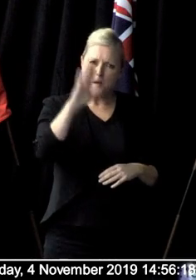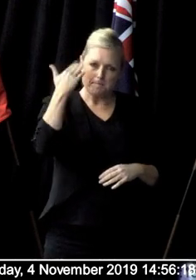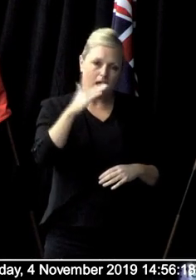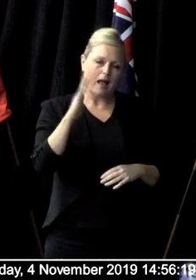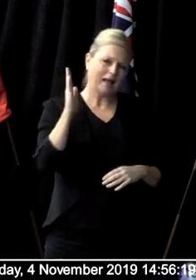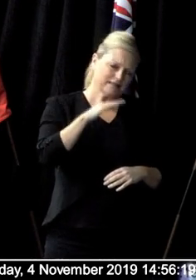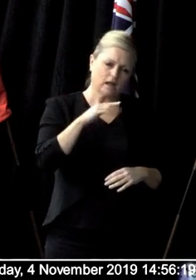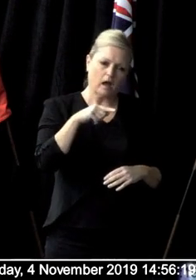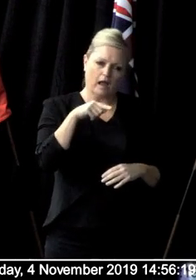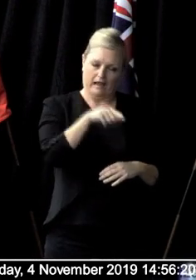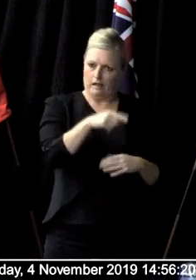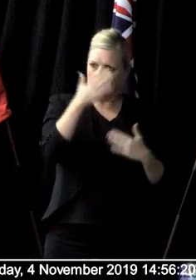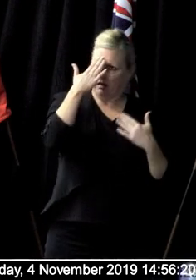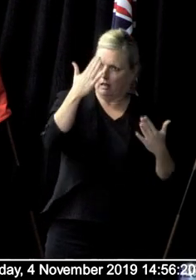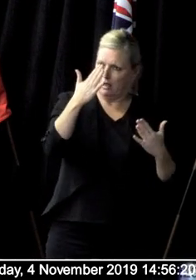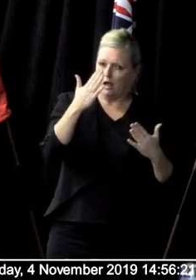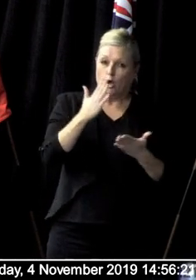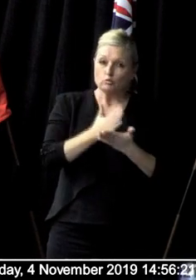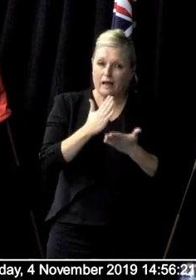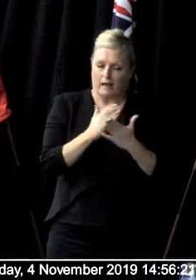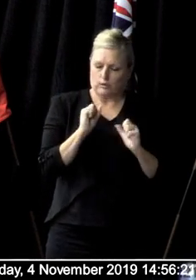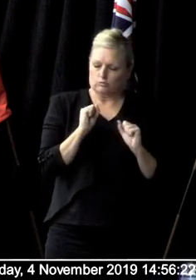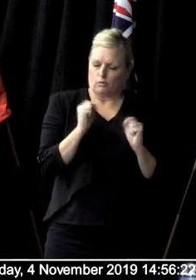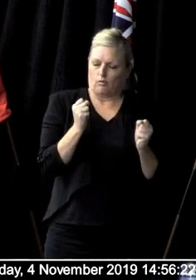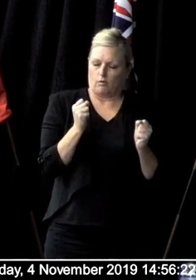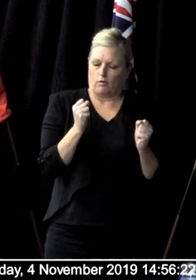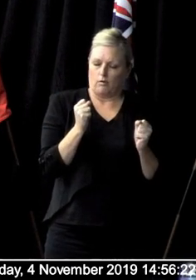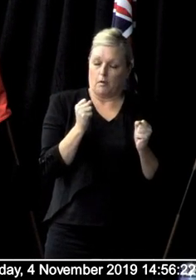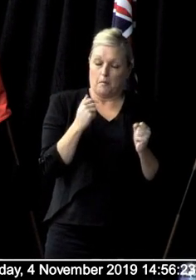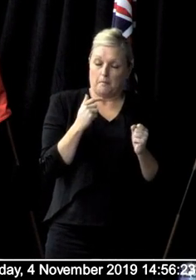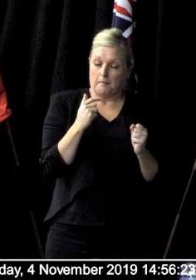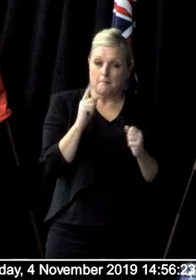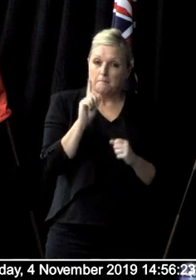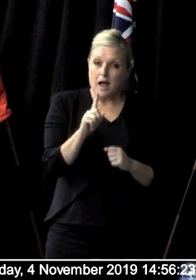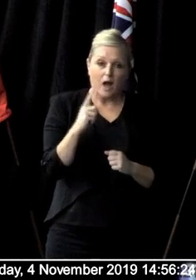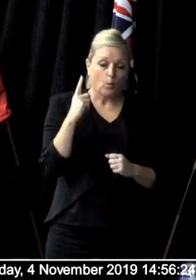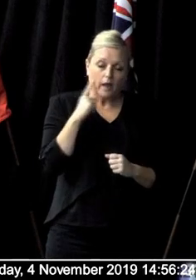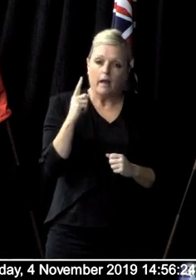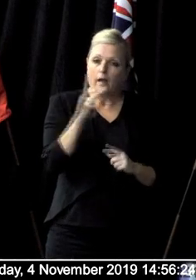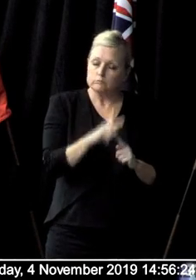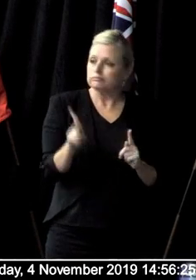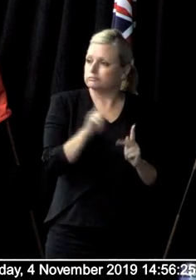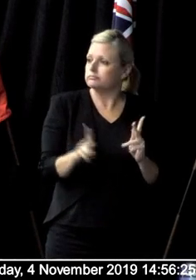That’s a pretty shocking statement but we hear things, “They won’t know they’re excluded from a concert.